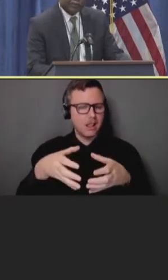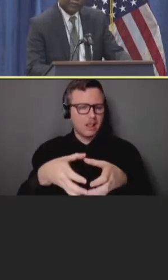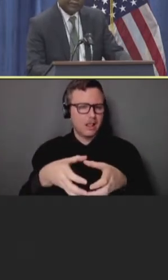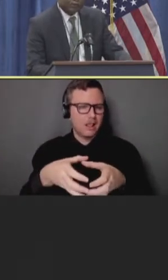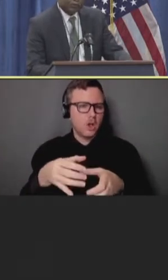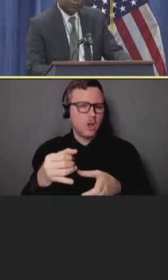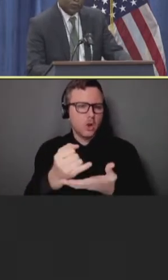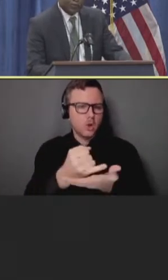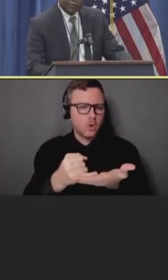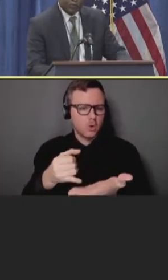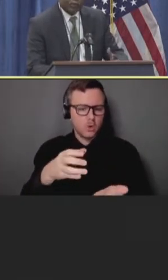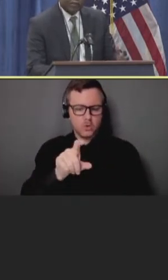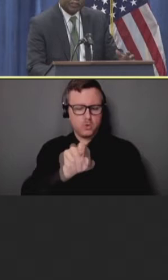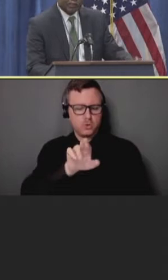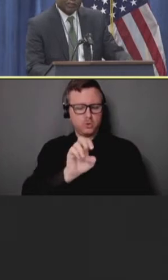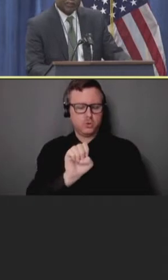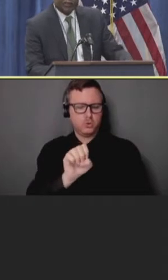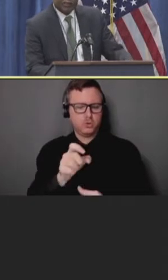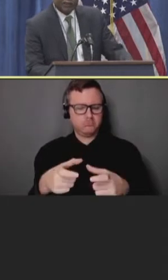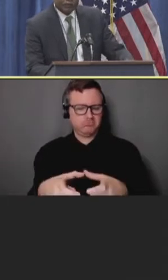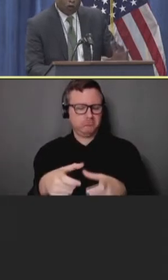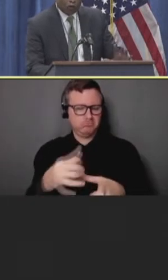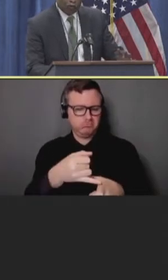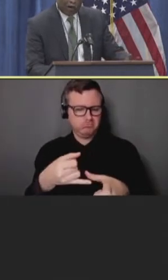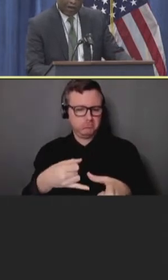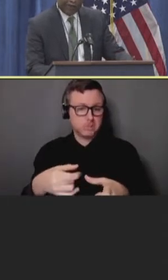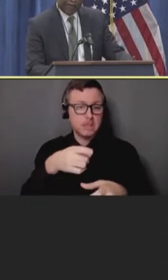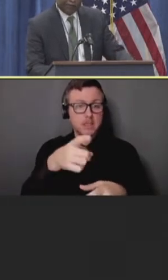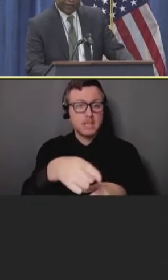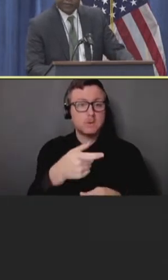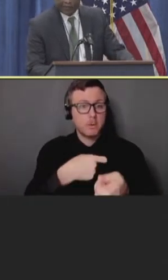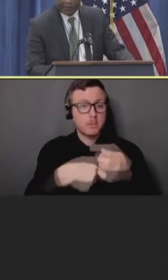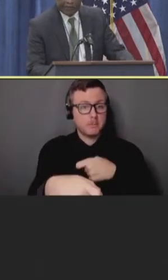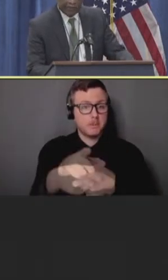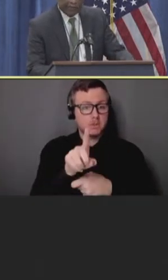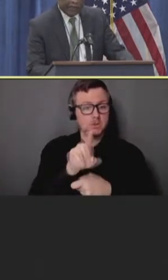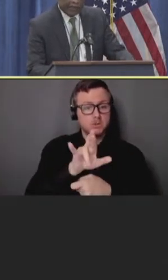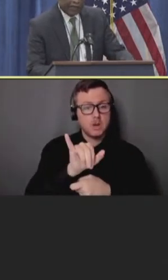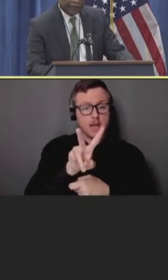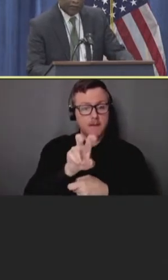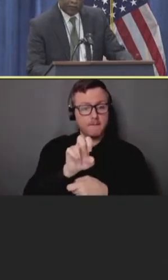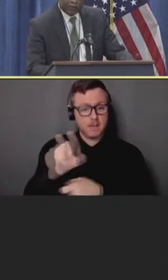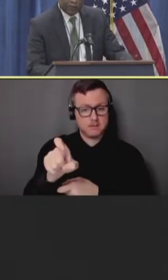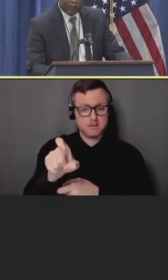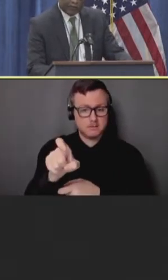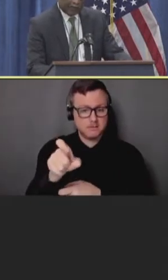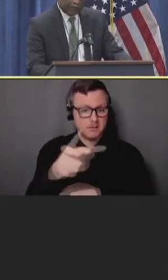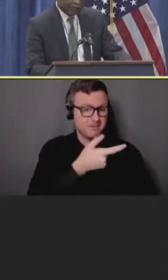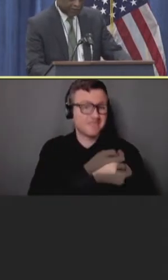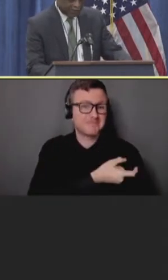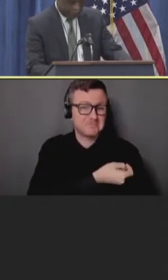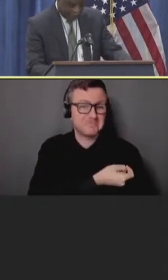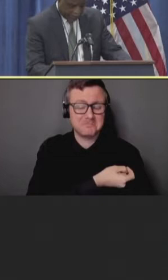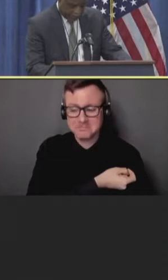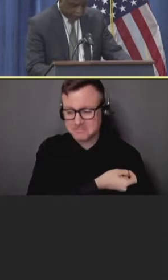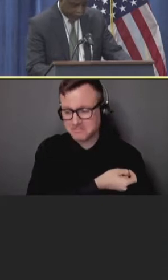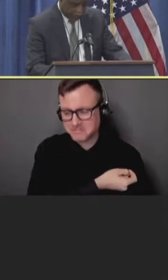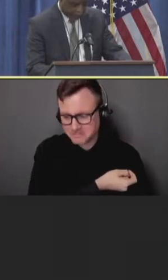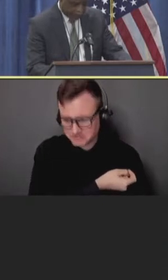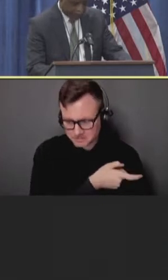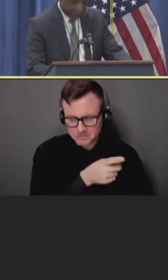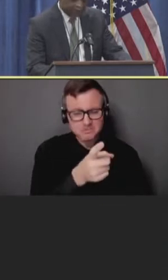this was a replacement of the old Dryvax vaccine. And so this was developed in 2007.